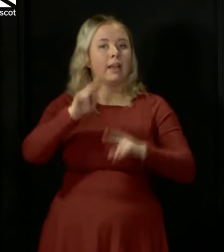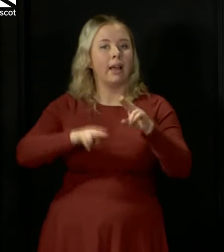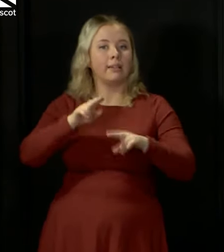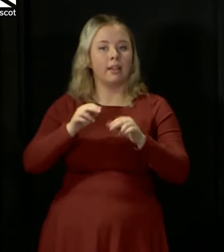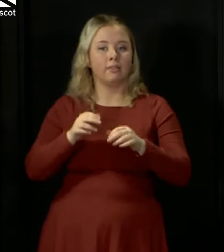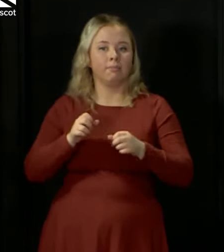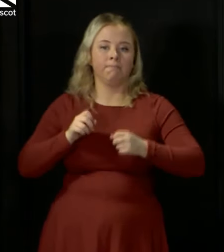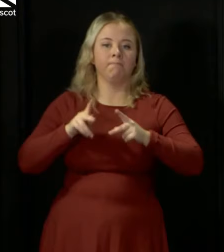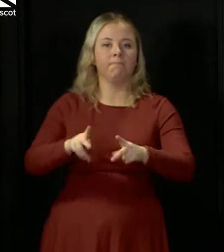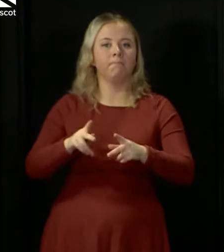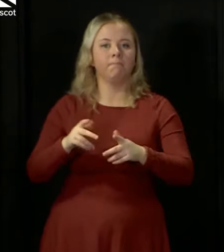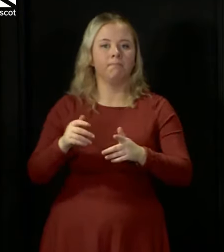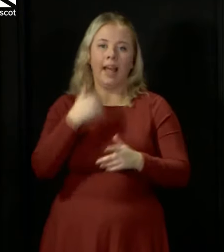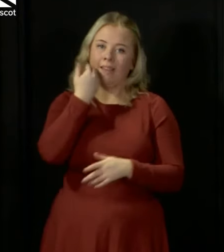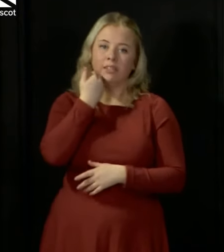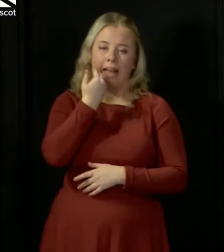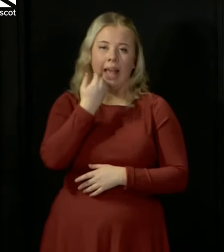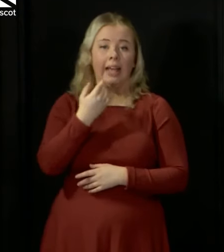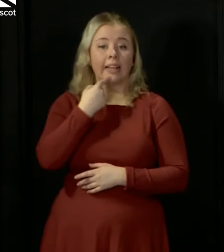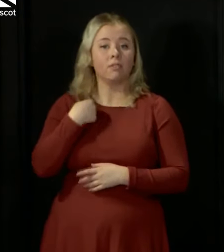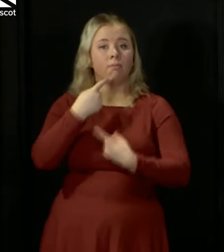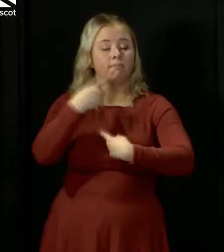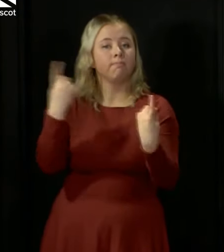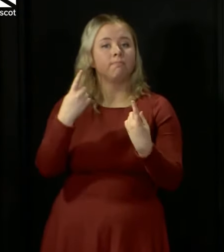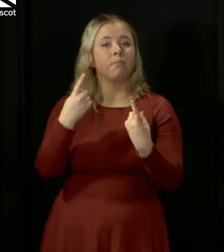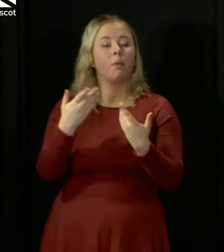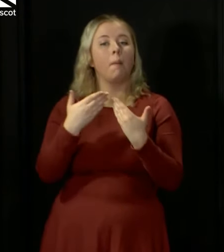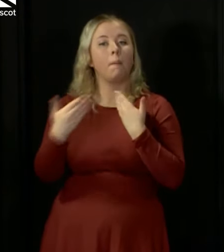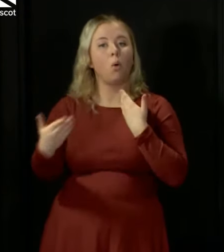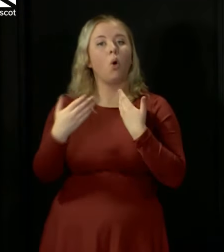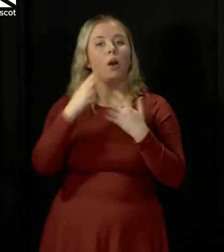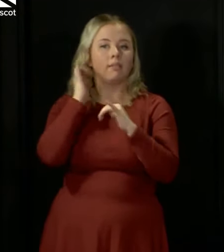You heard me yesterday announce the extension of testing in hospitals. We are considering